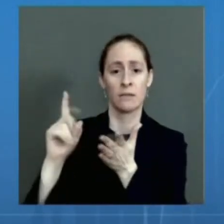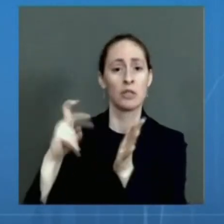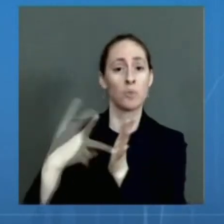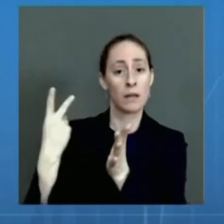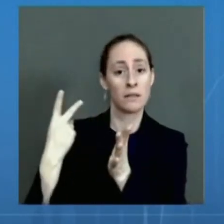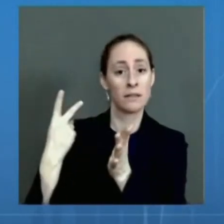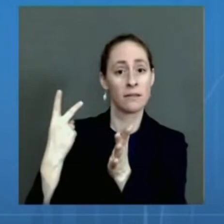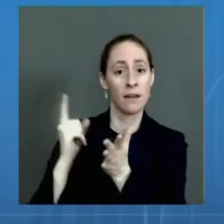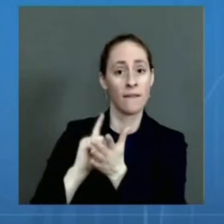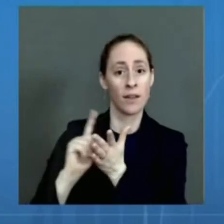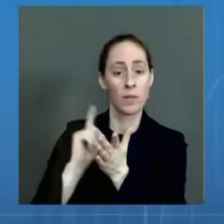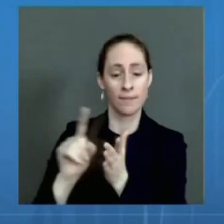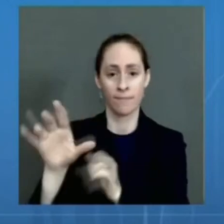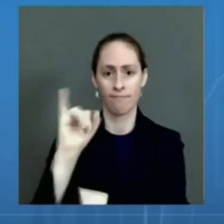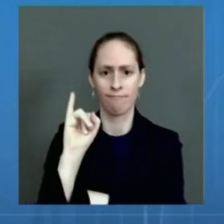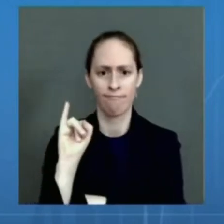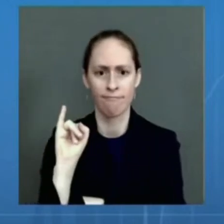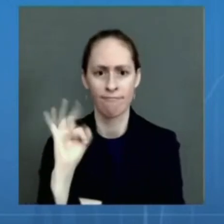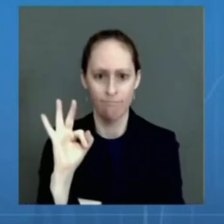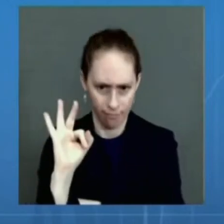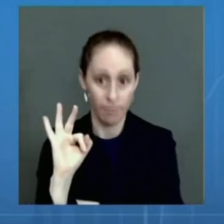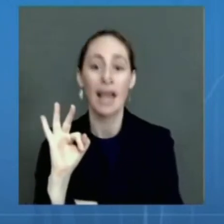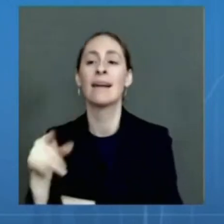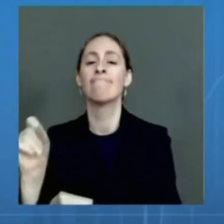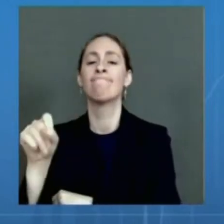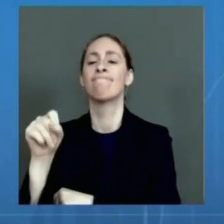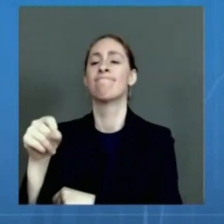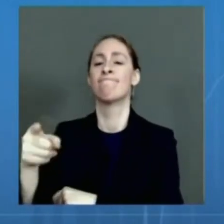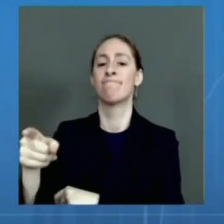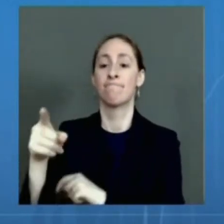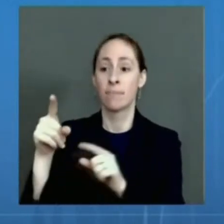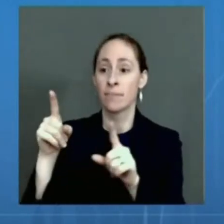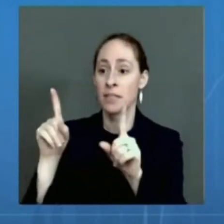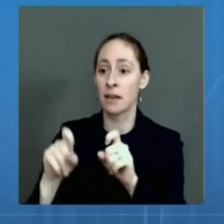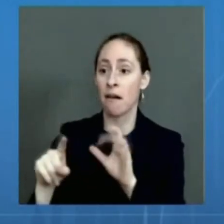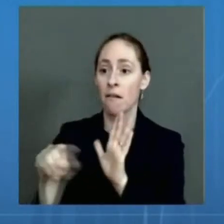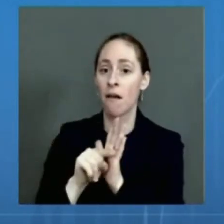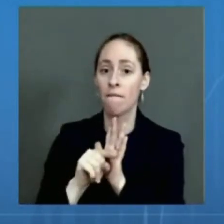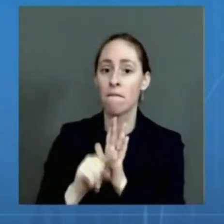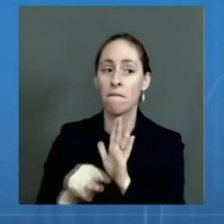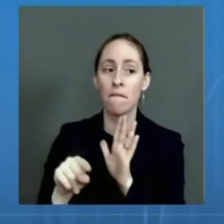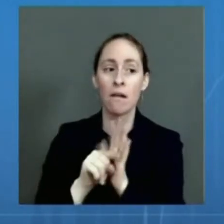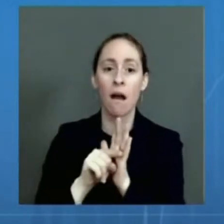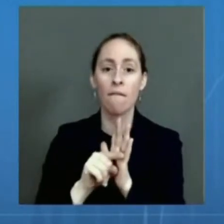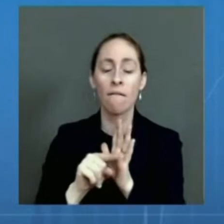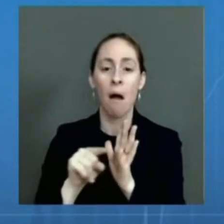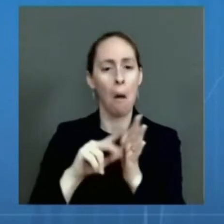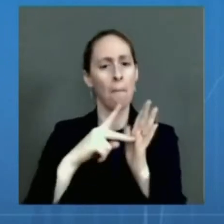IF EXPOSED CHILDREN MEET A CERTAIN CRITERIA AND CONTINUE